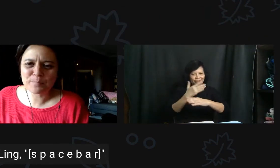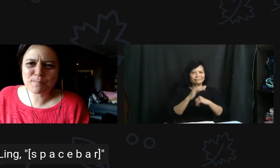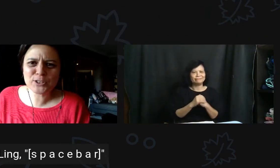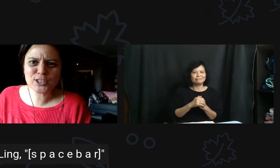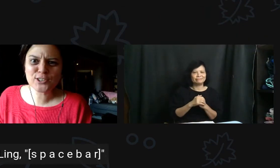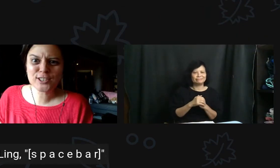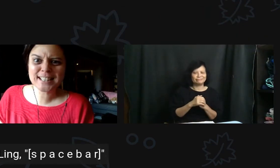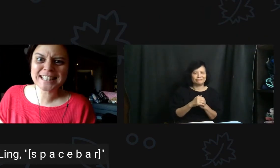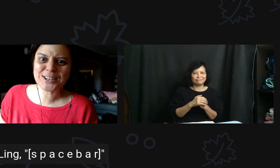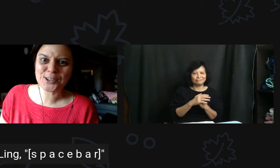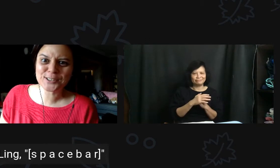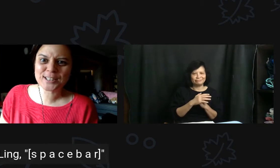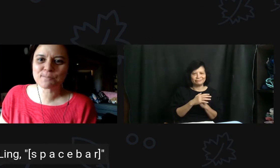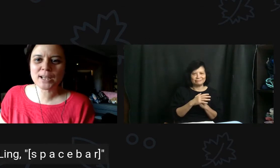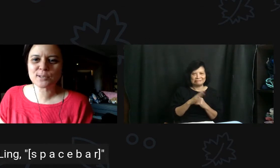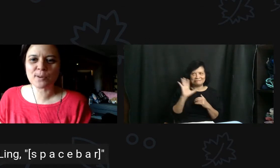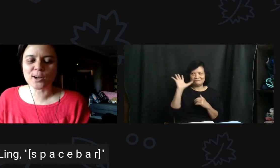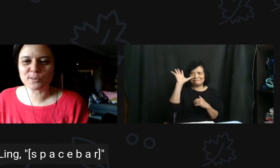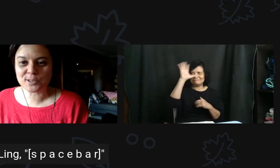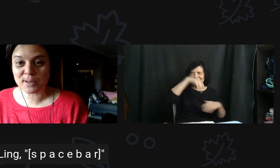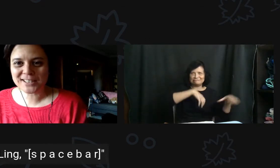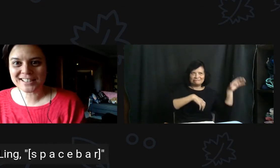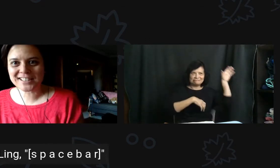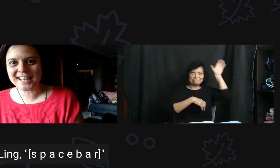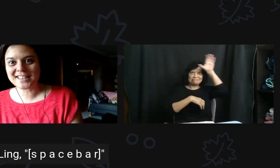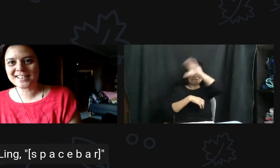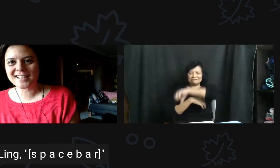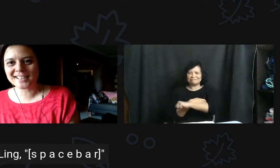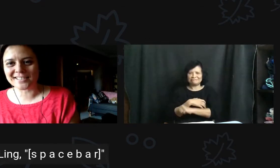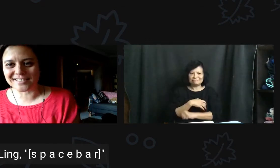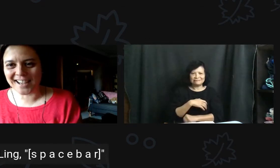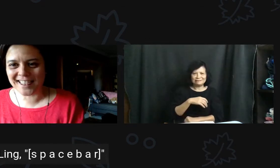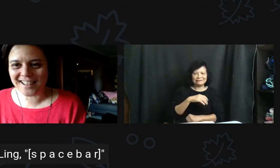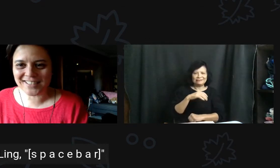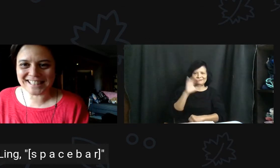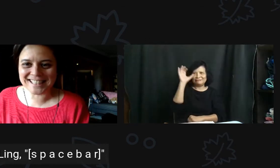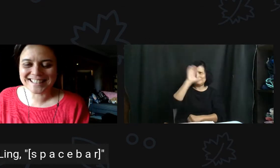Mysteriously called "[s p a c e b a r]" with spaces in the title. I love it.